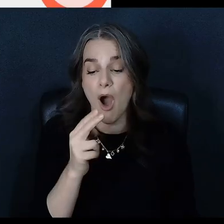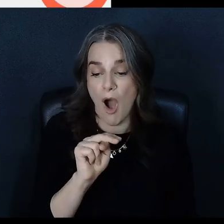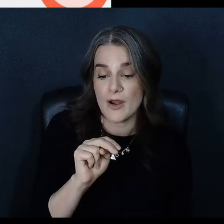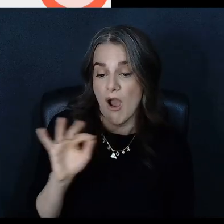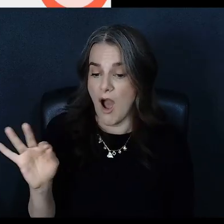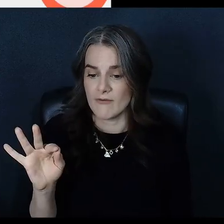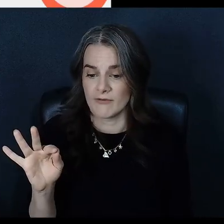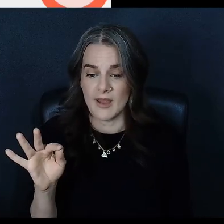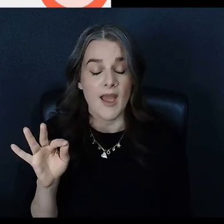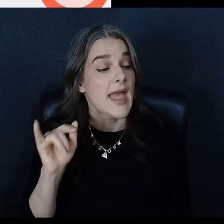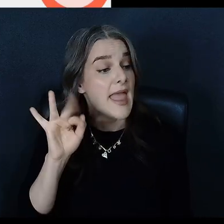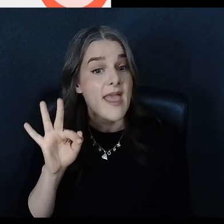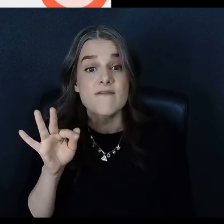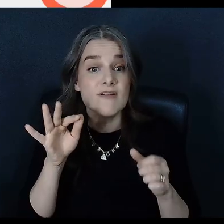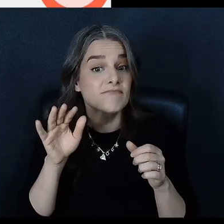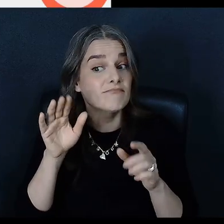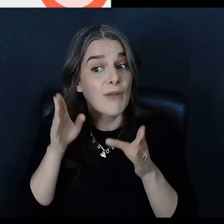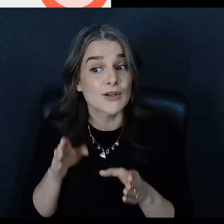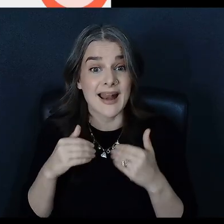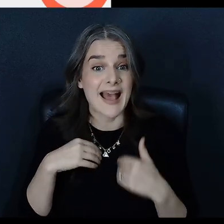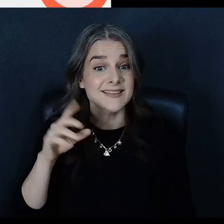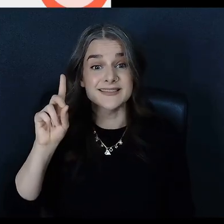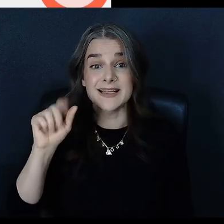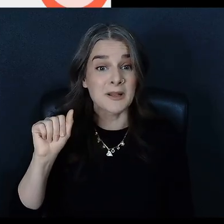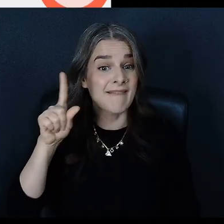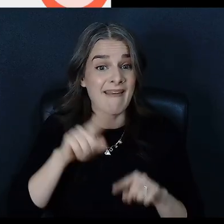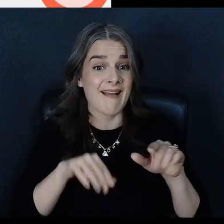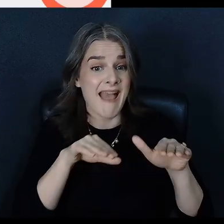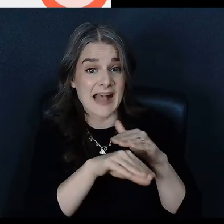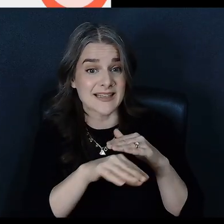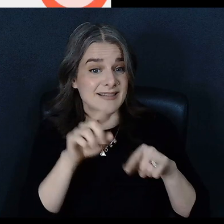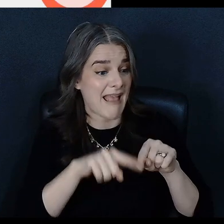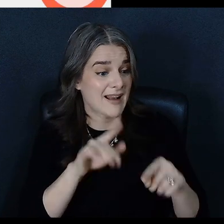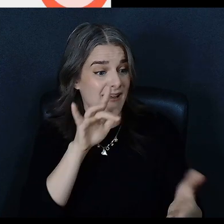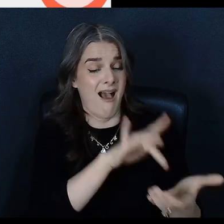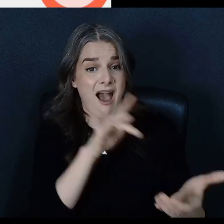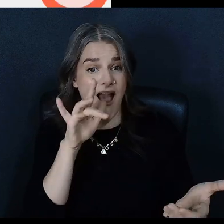They can't physically access it. So the SwitchBot gets taped to the printer,